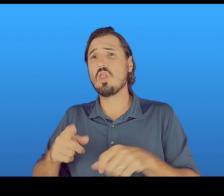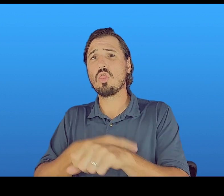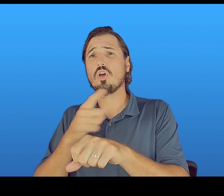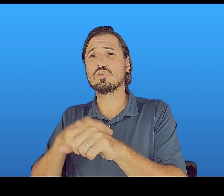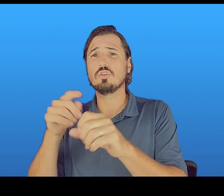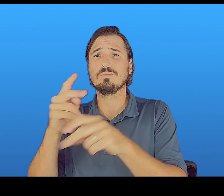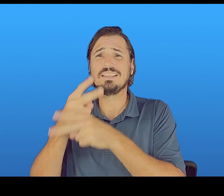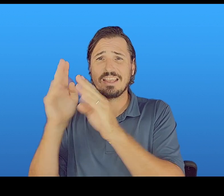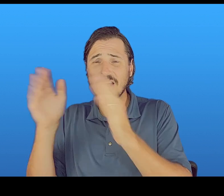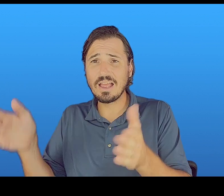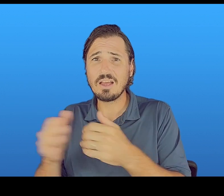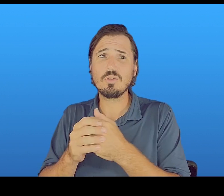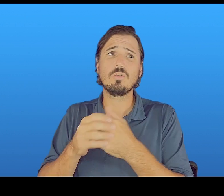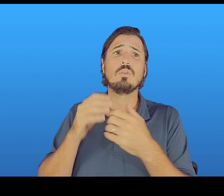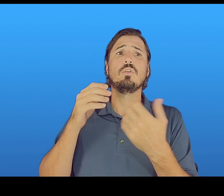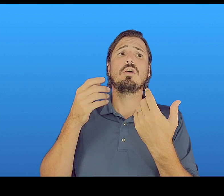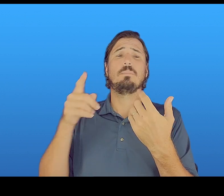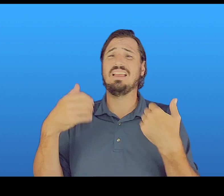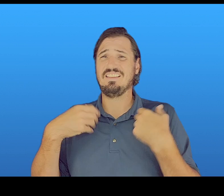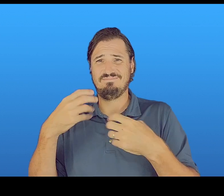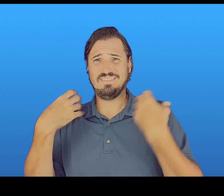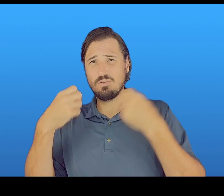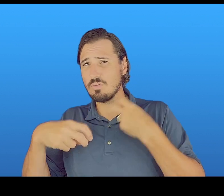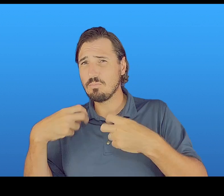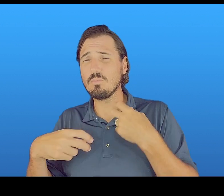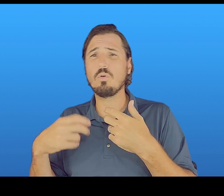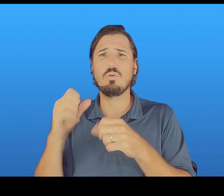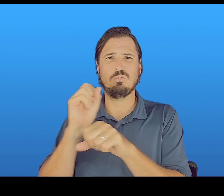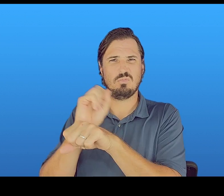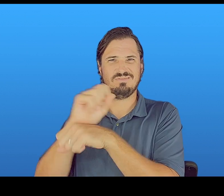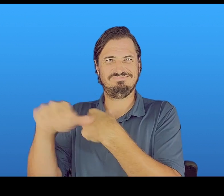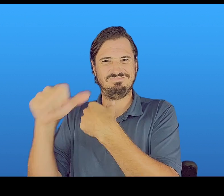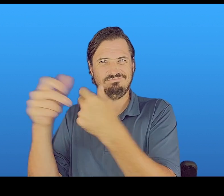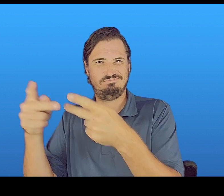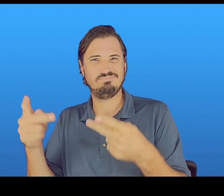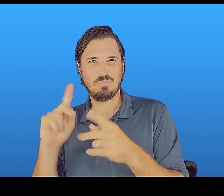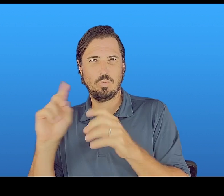long term care settings, have underlying health conditions, or work or live in high-risk settings.